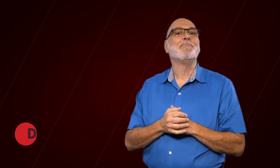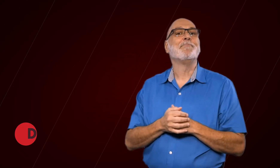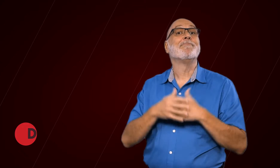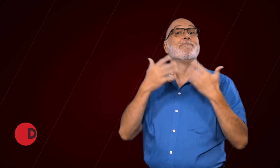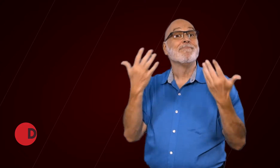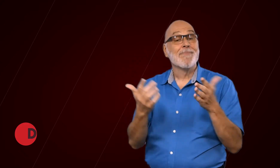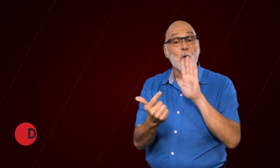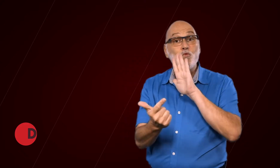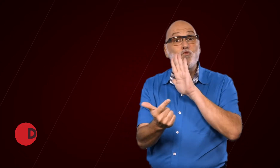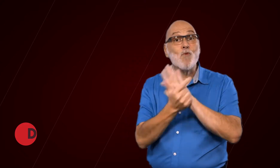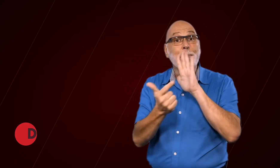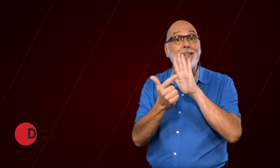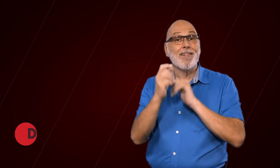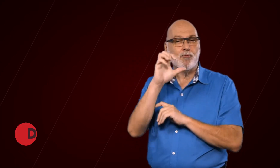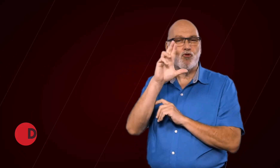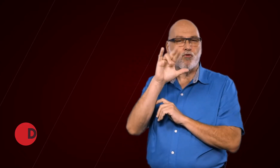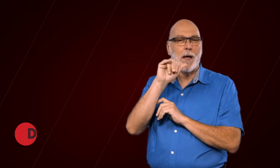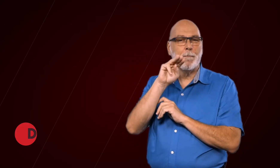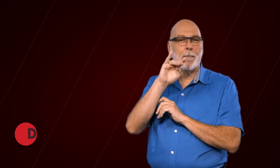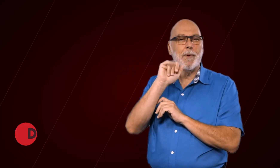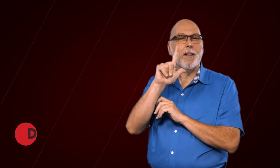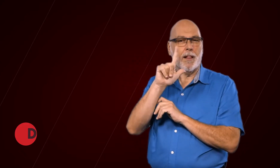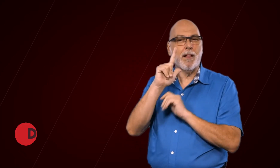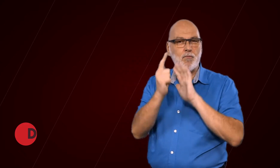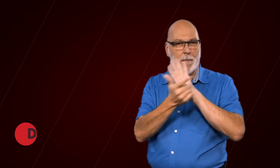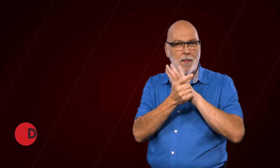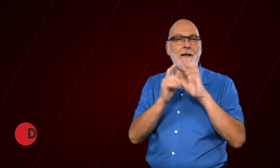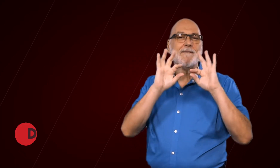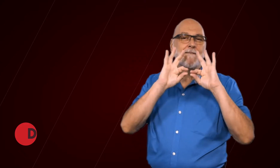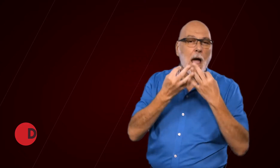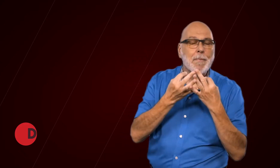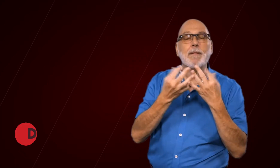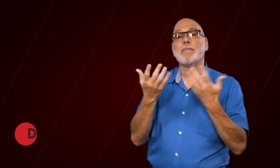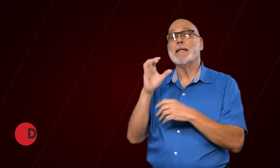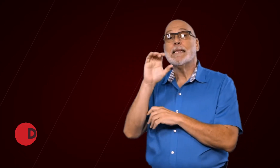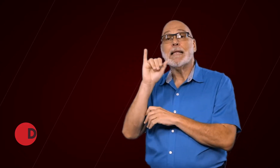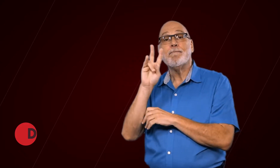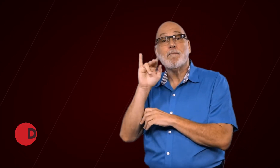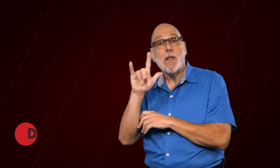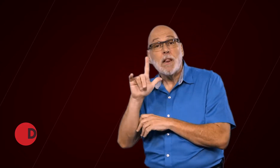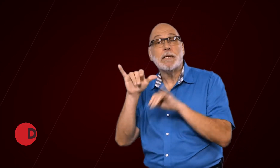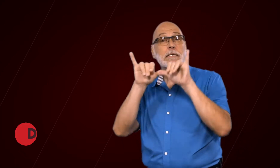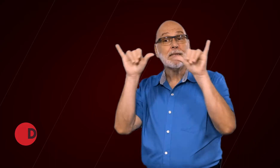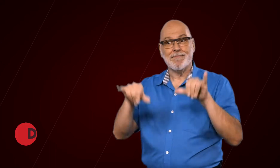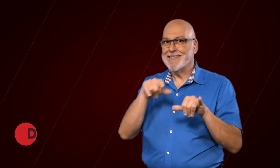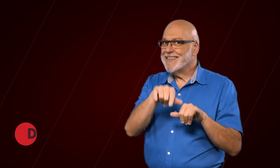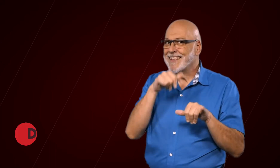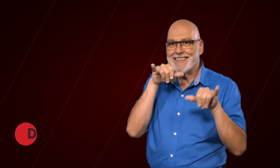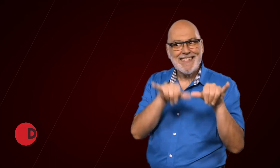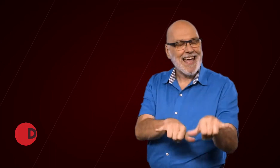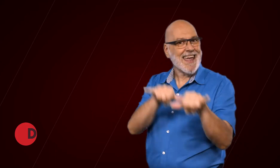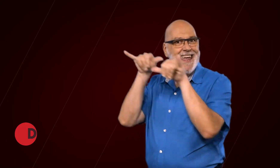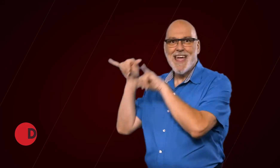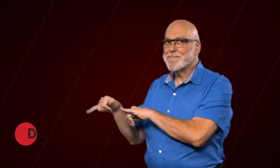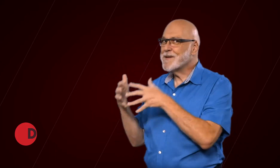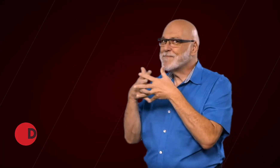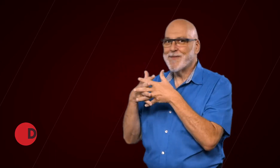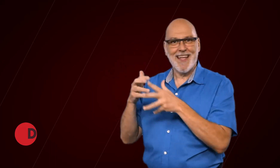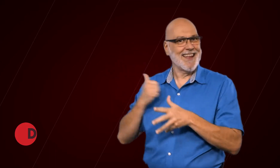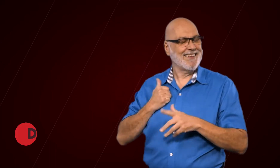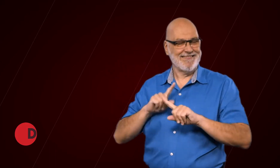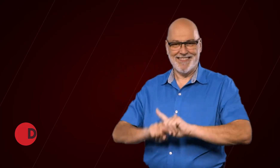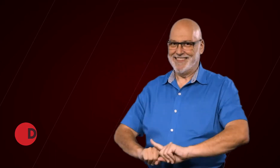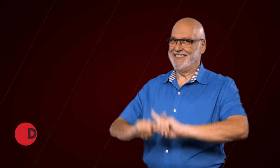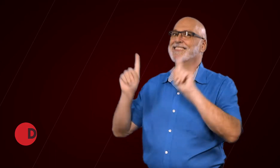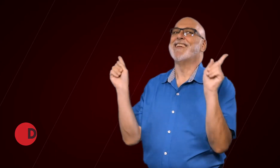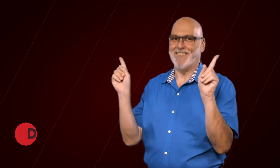Criminal, family and civil systems are not the same.